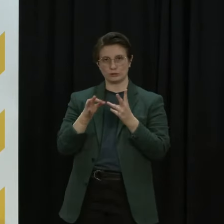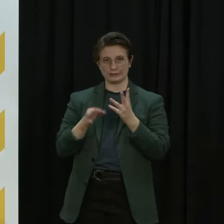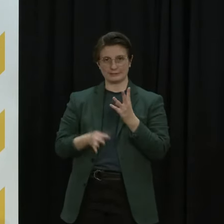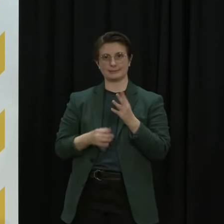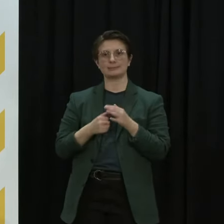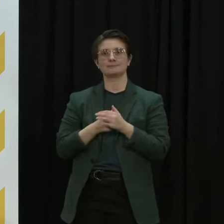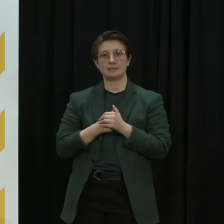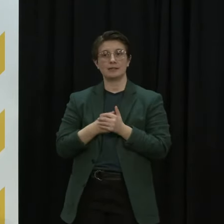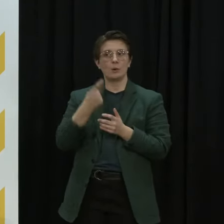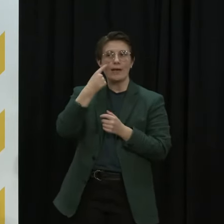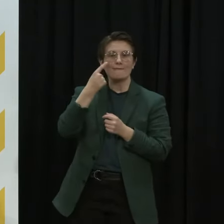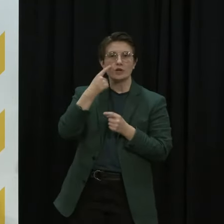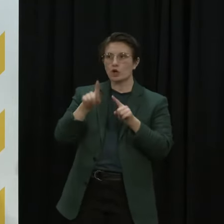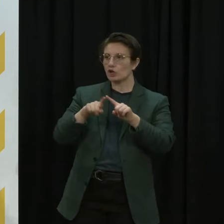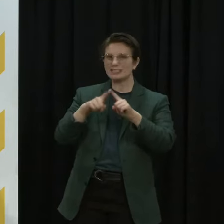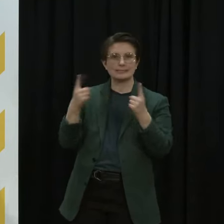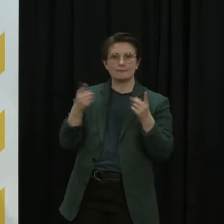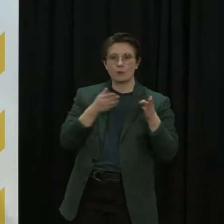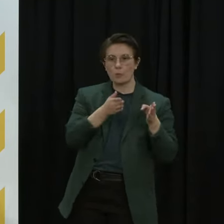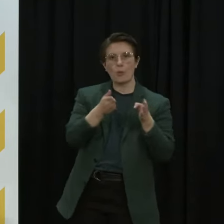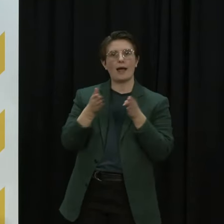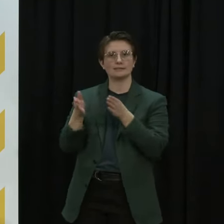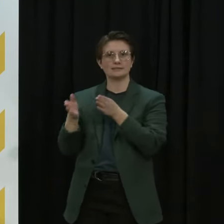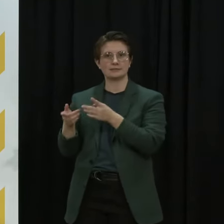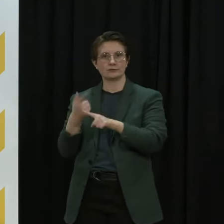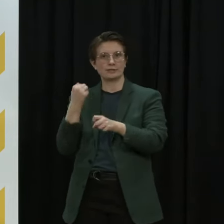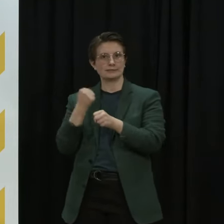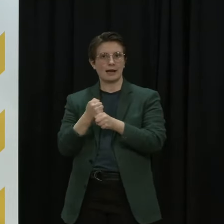it very clear that we continue